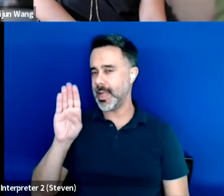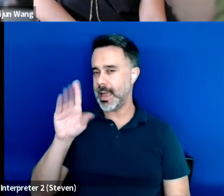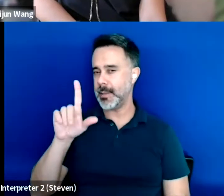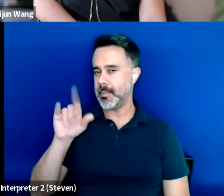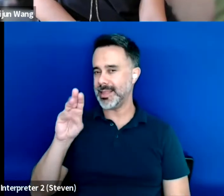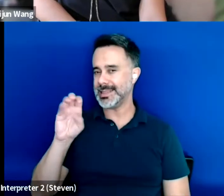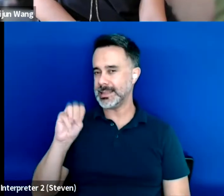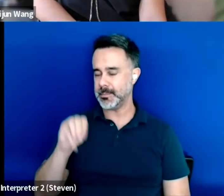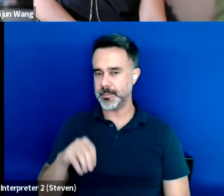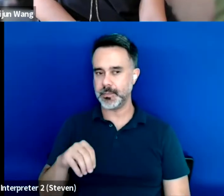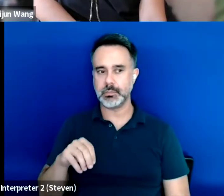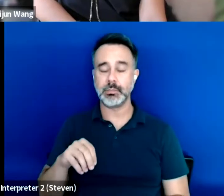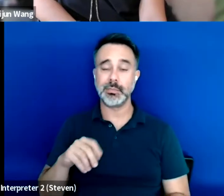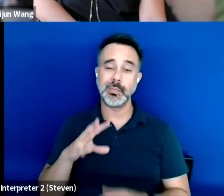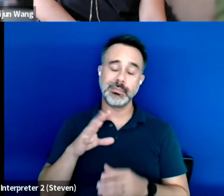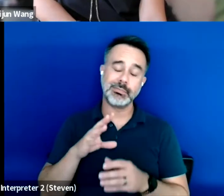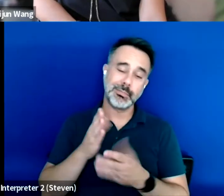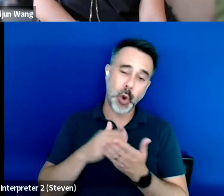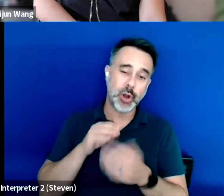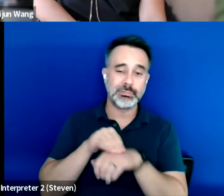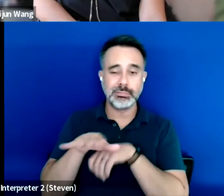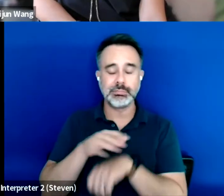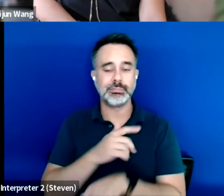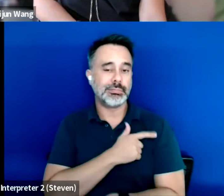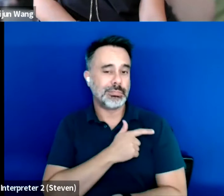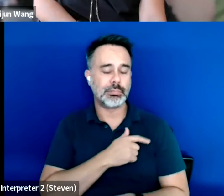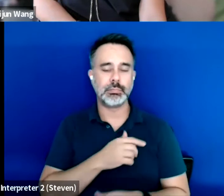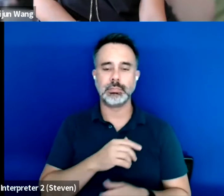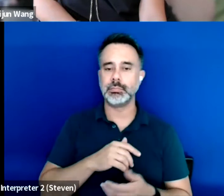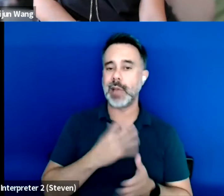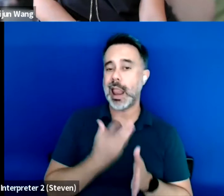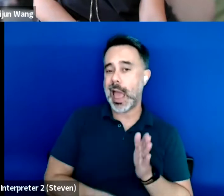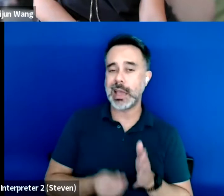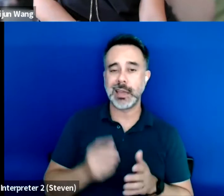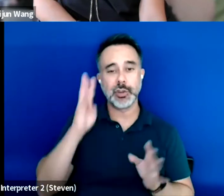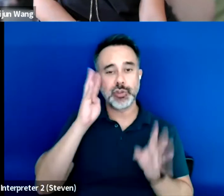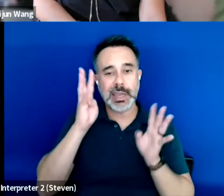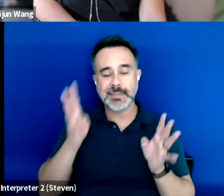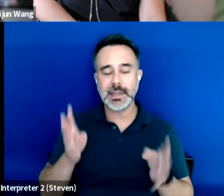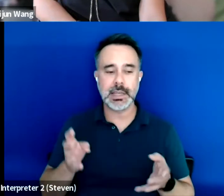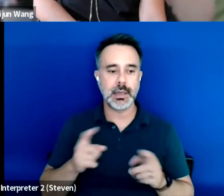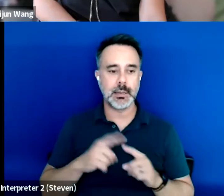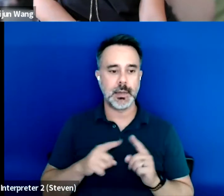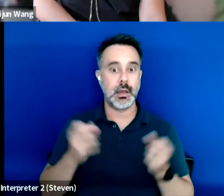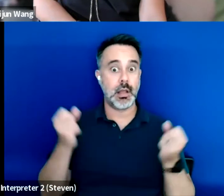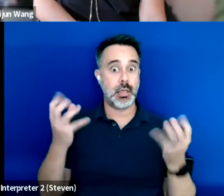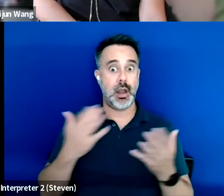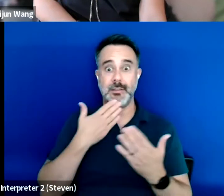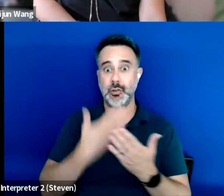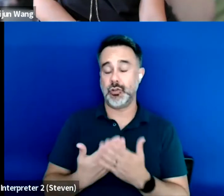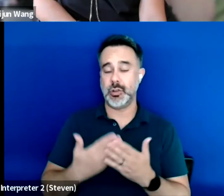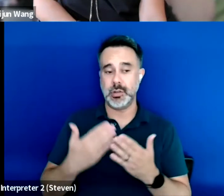It's the DSM-whatever that doesn't have c-PTSD in it. Yeah. Exactly.